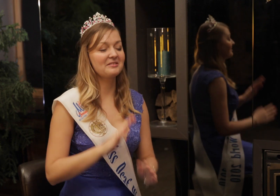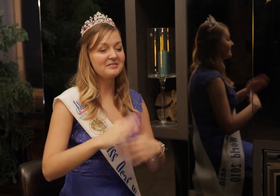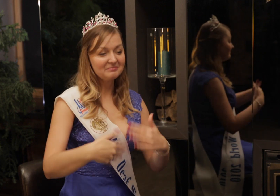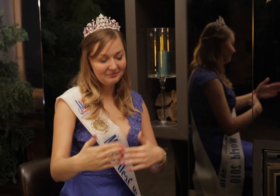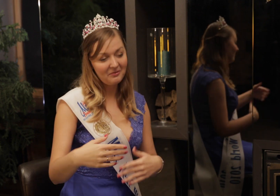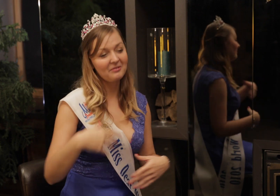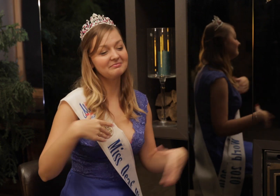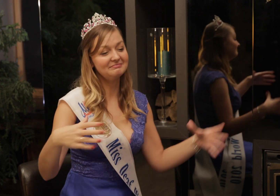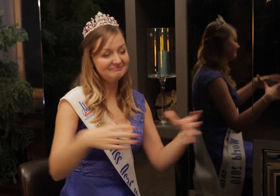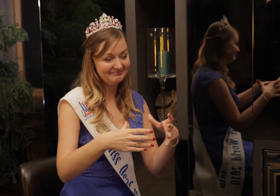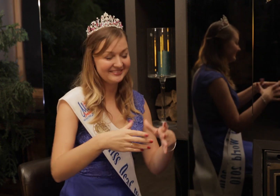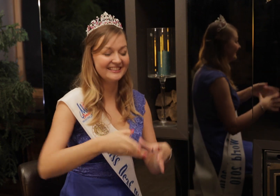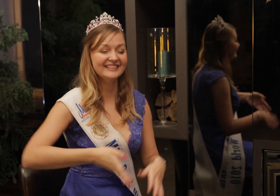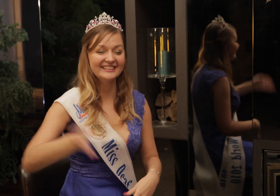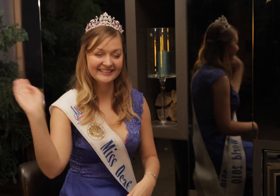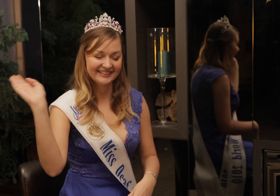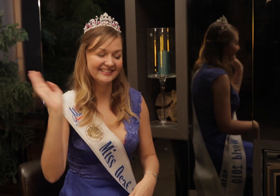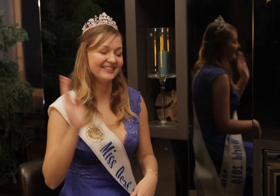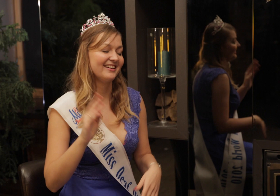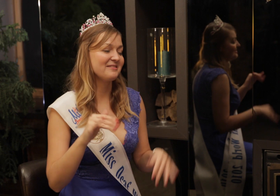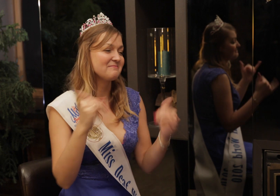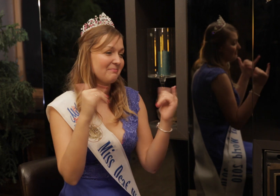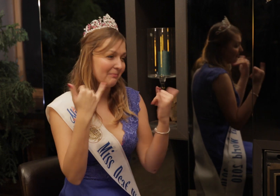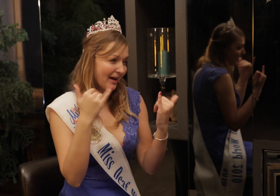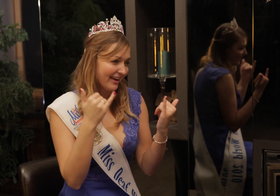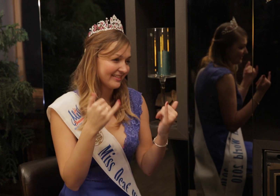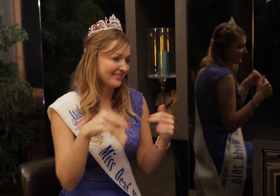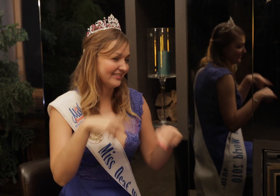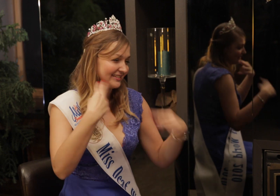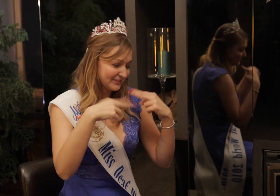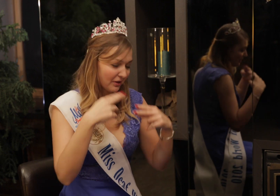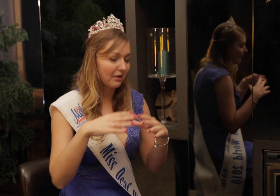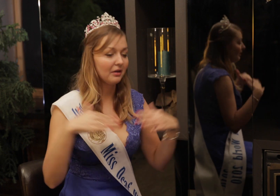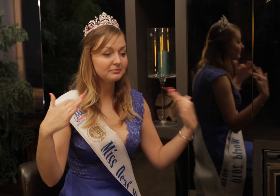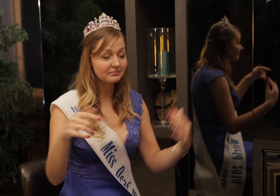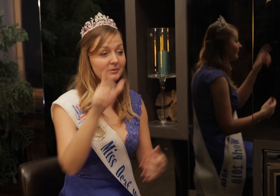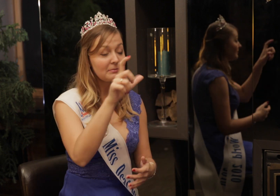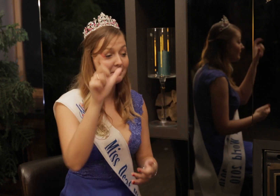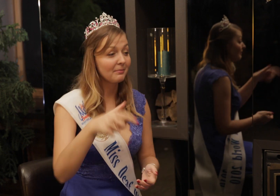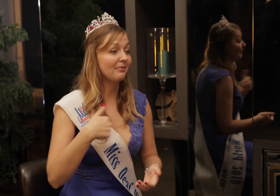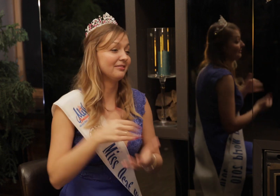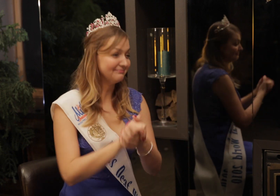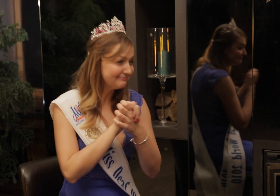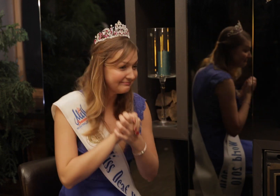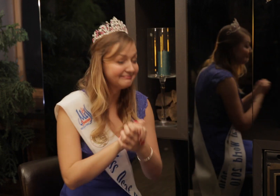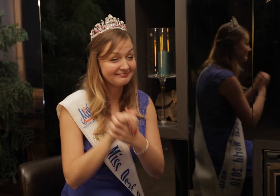After it was all done, we all went out for dinner where many people came to congratulate me.